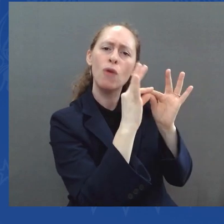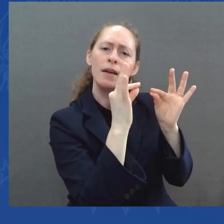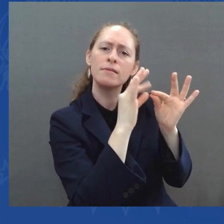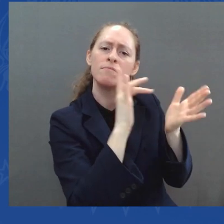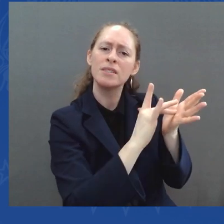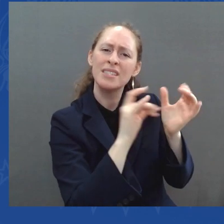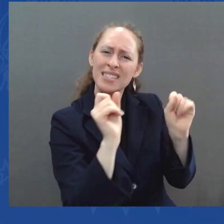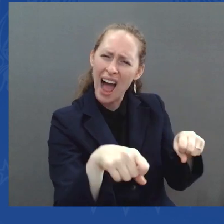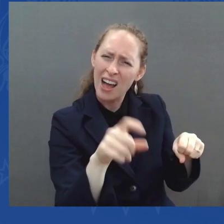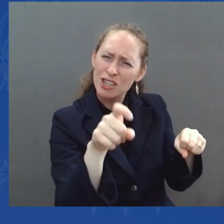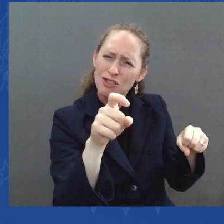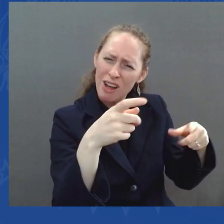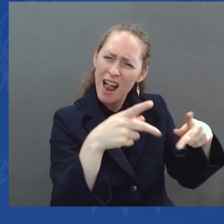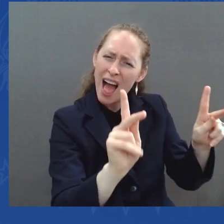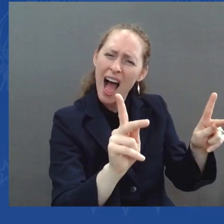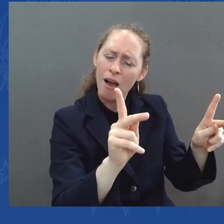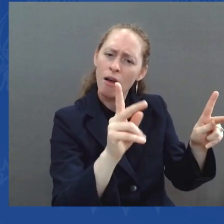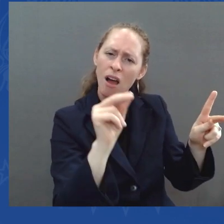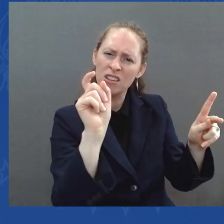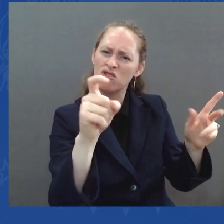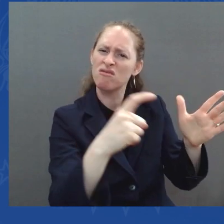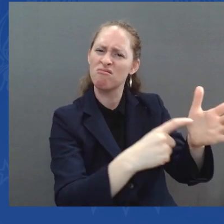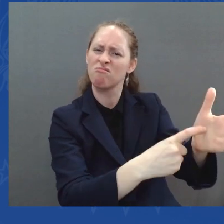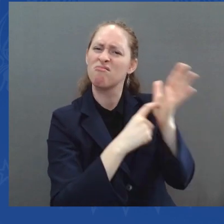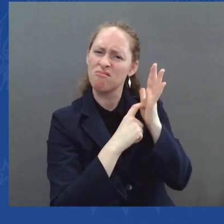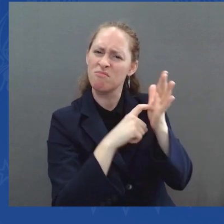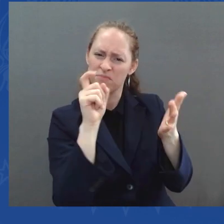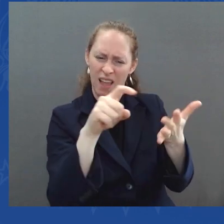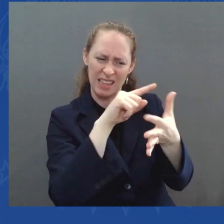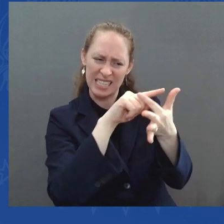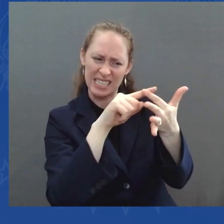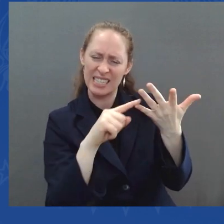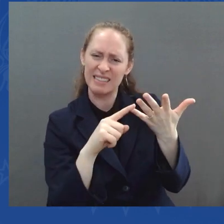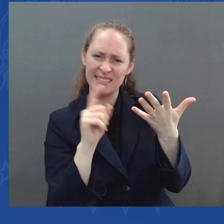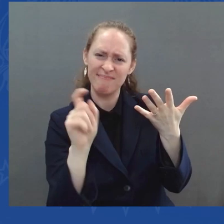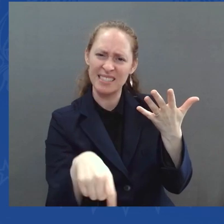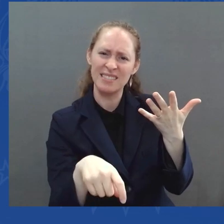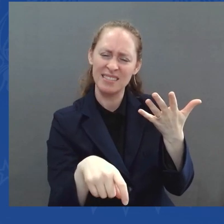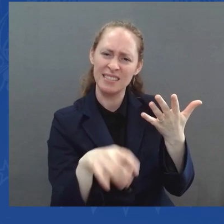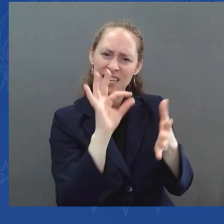Twelve years ago, at a bill signing of the Affordable Care Act, President Obama said quote,